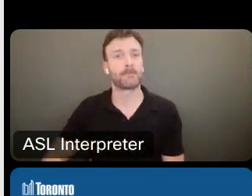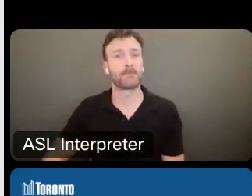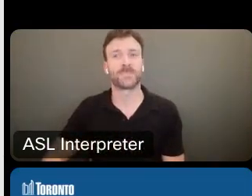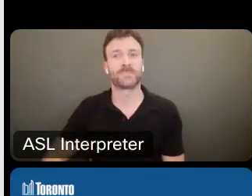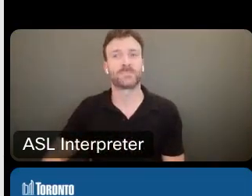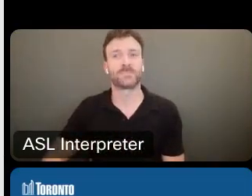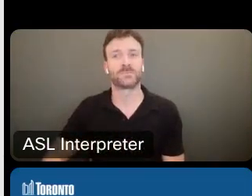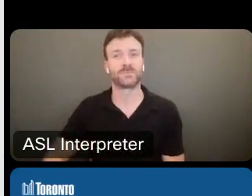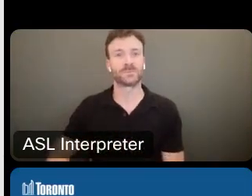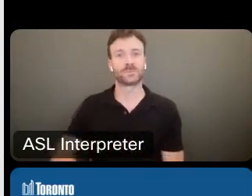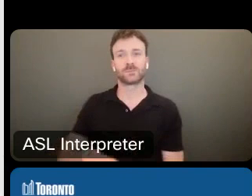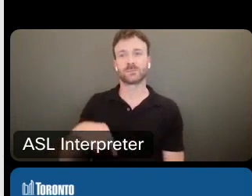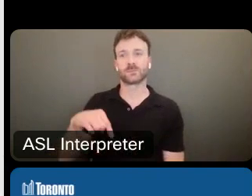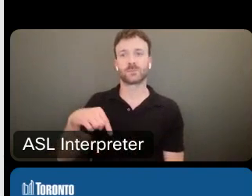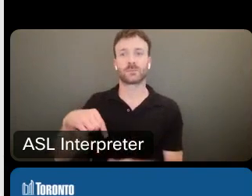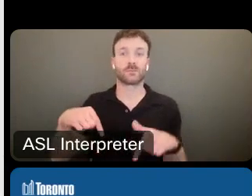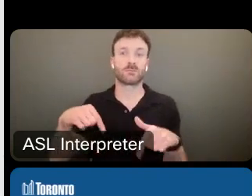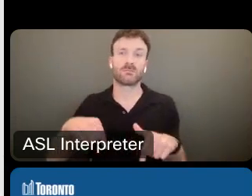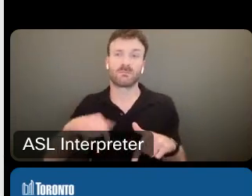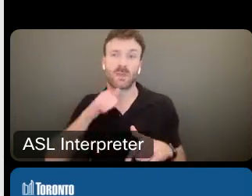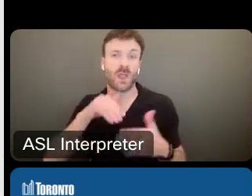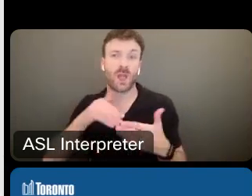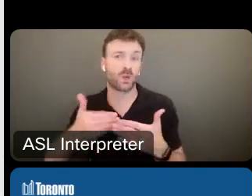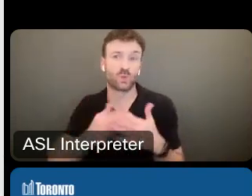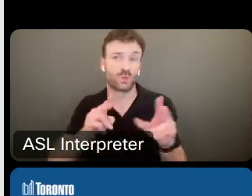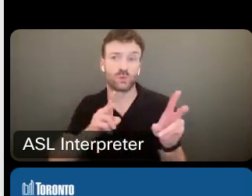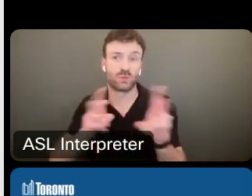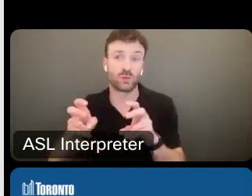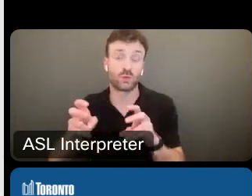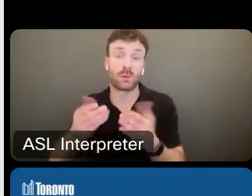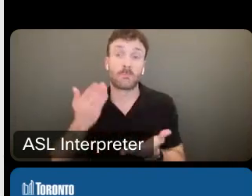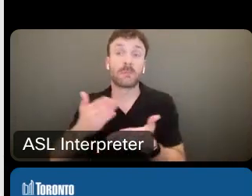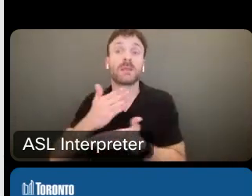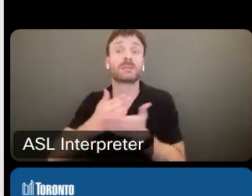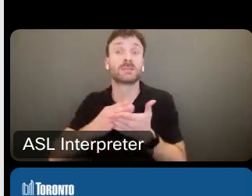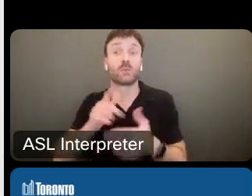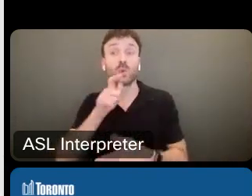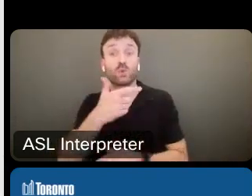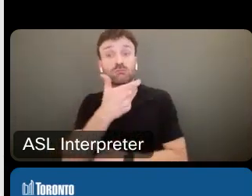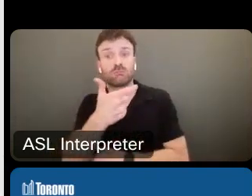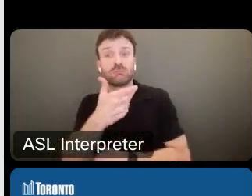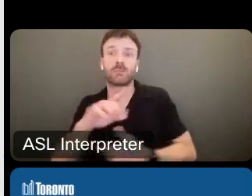This is not a new issue. For some of you, it might be the first time that you've engaged with the city on this topic.